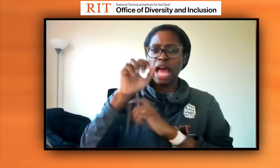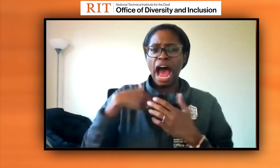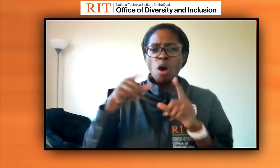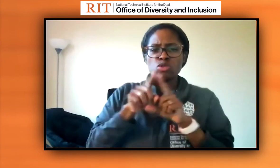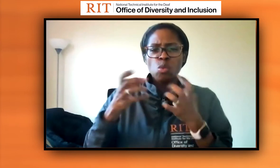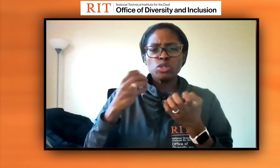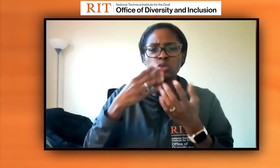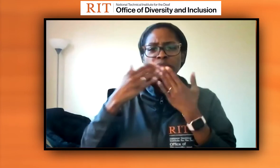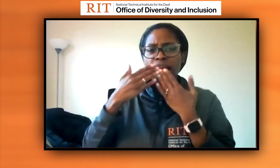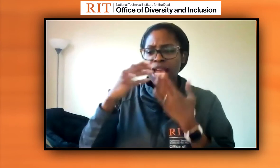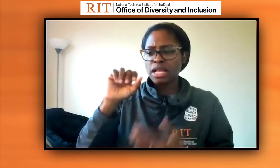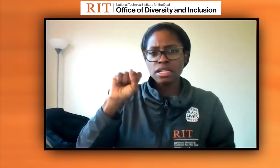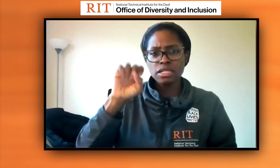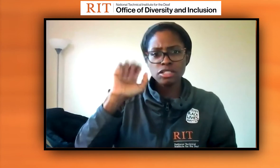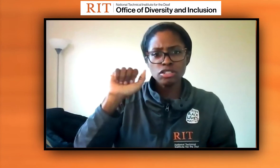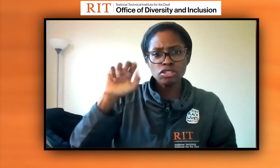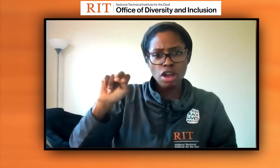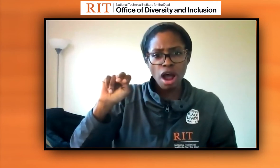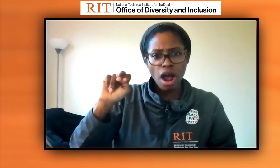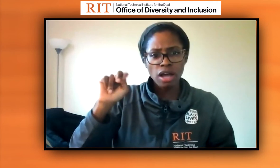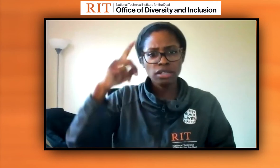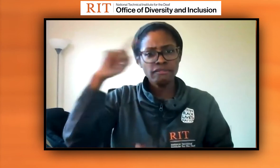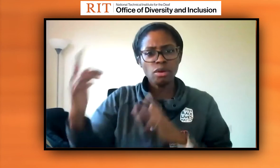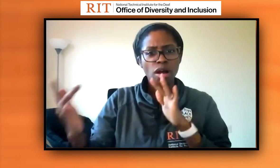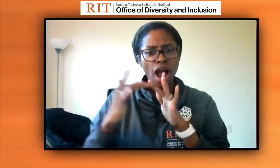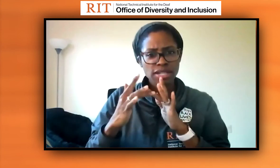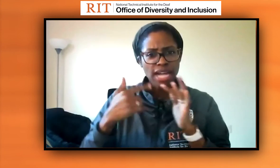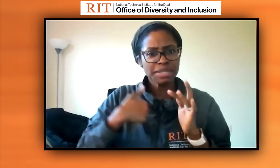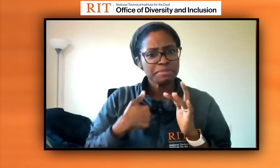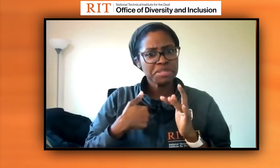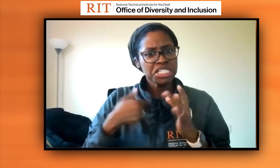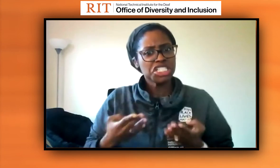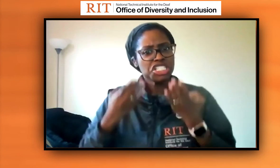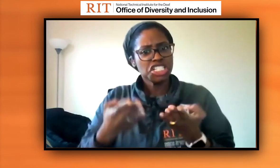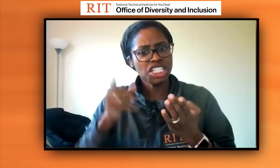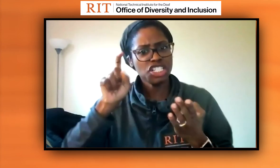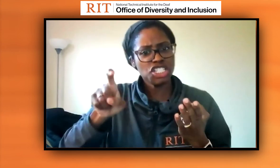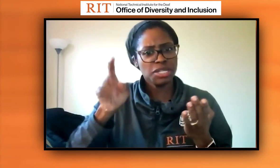I also wanted to take the time to thank Sean for contacting me and suggesting that I do this presentation.